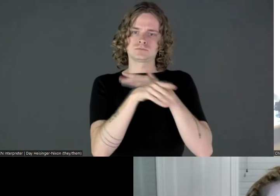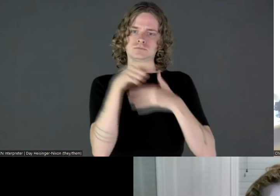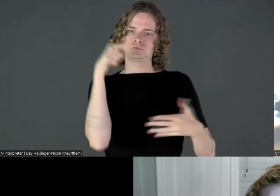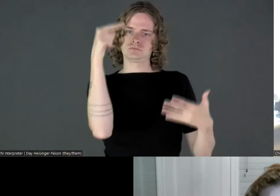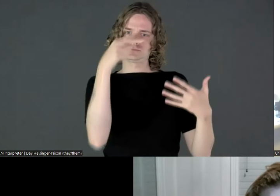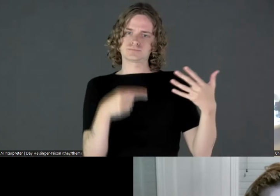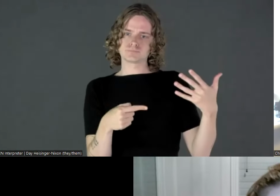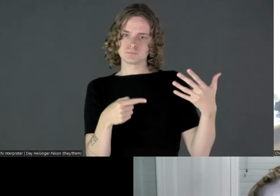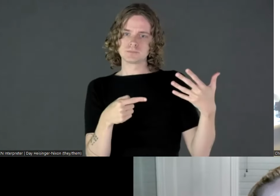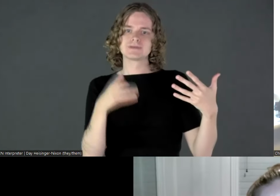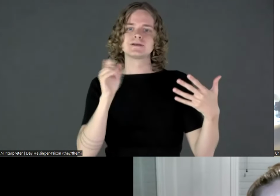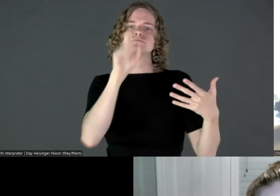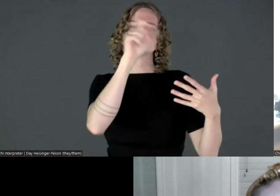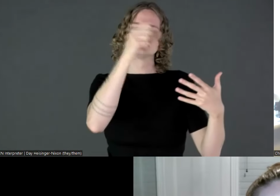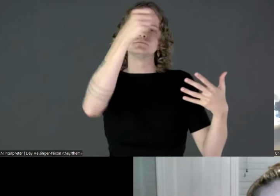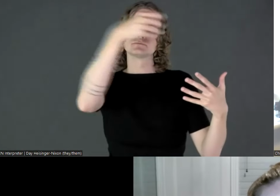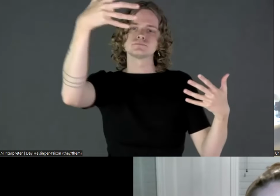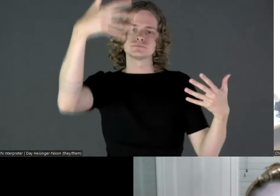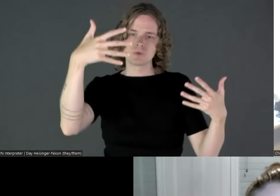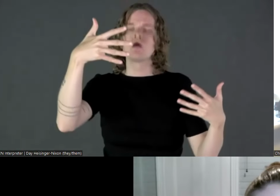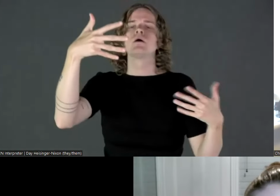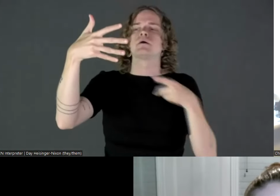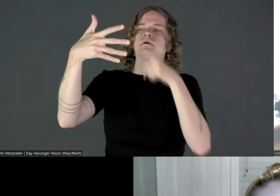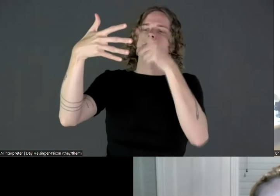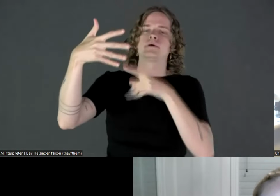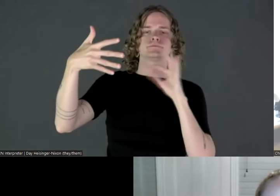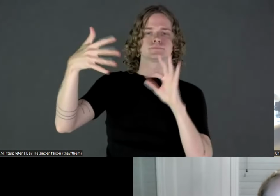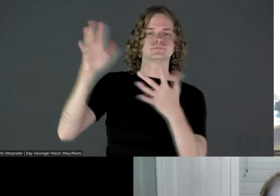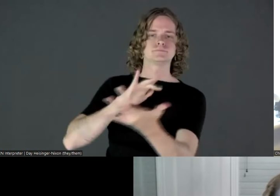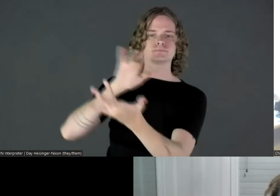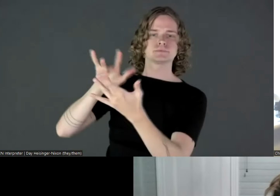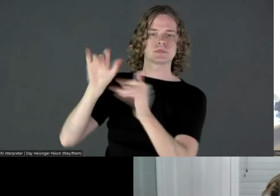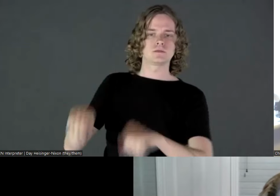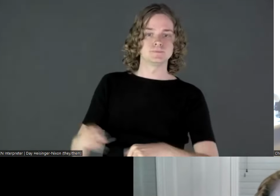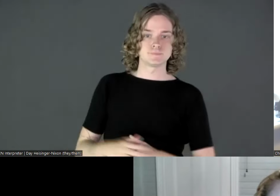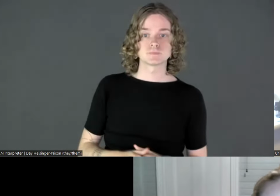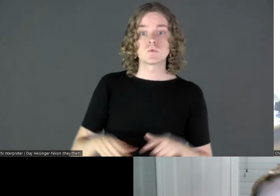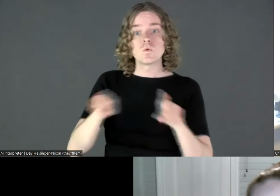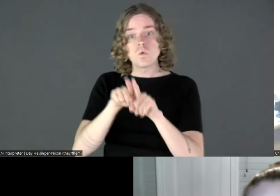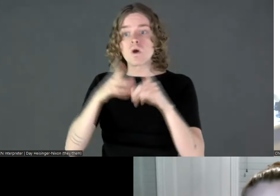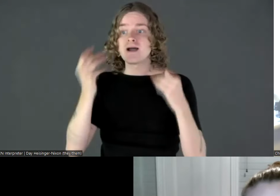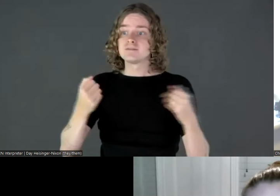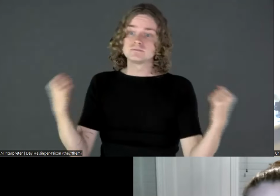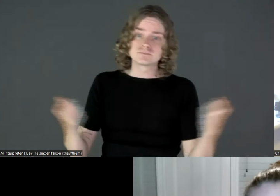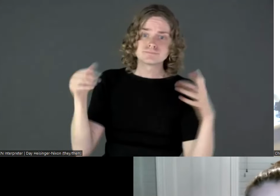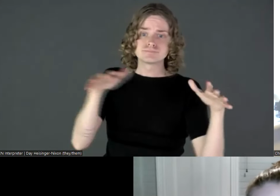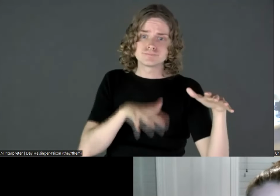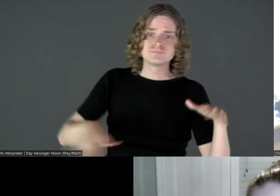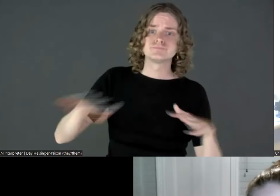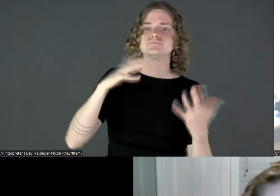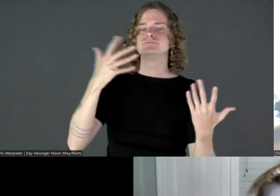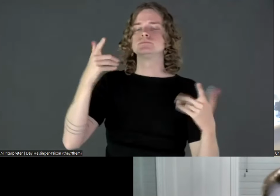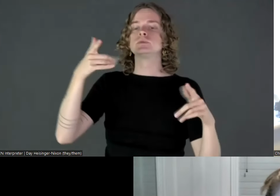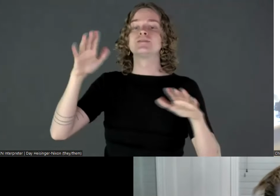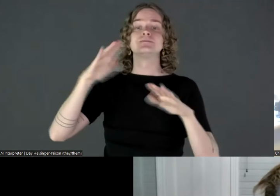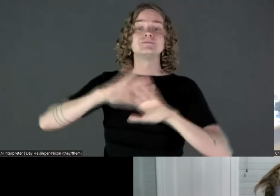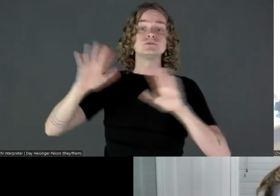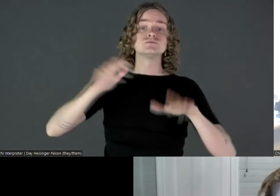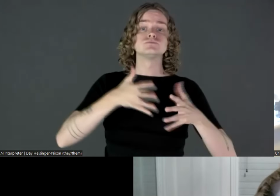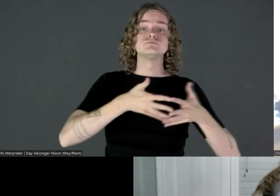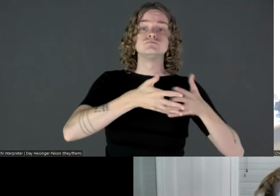of communities of practice that have been set up alongside the help desks and the more formal, I